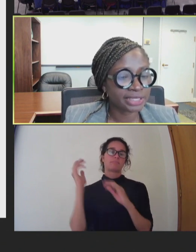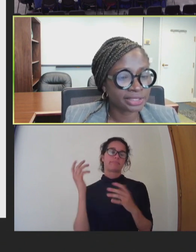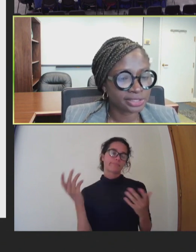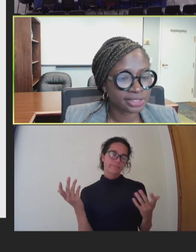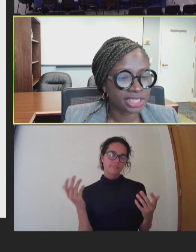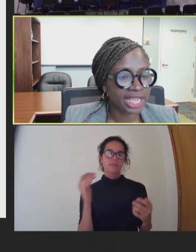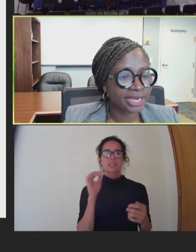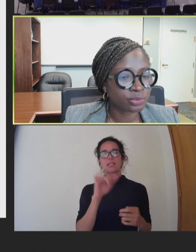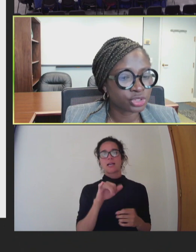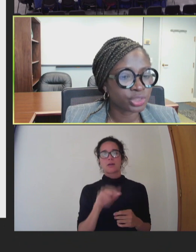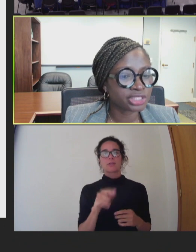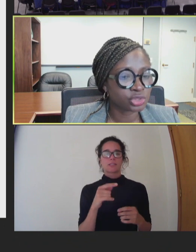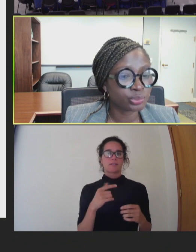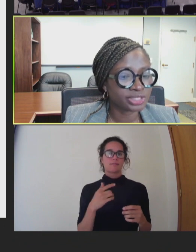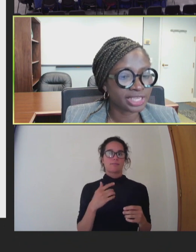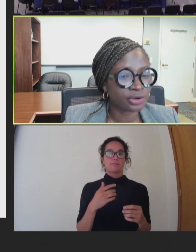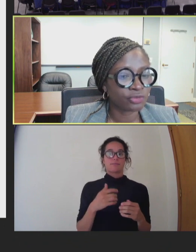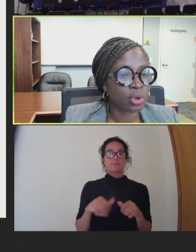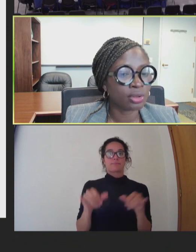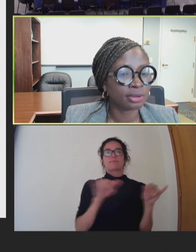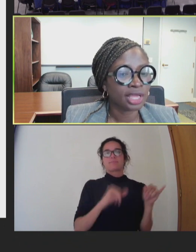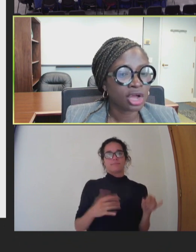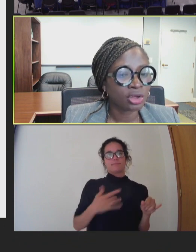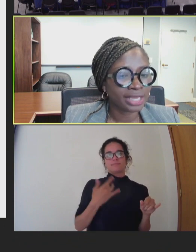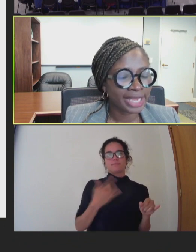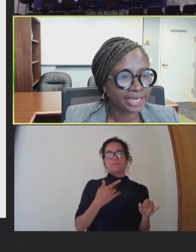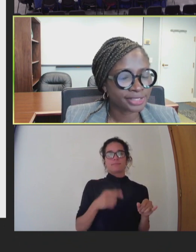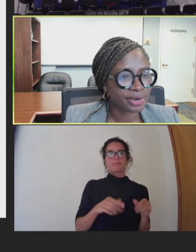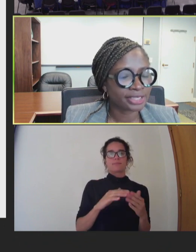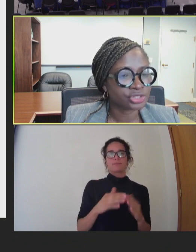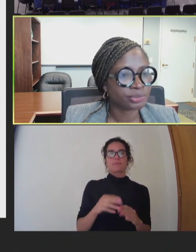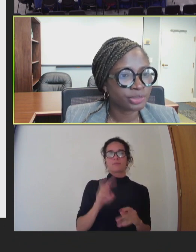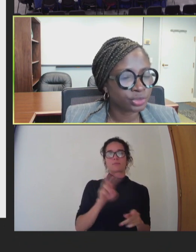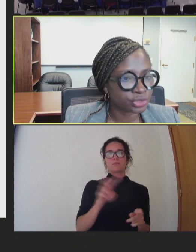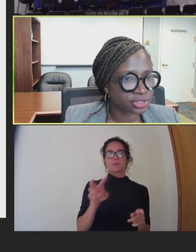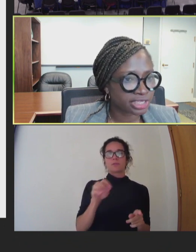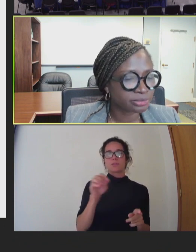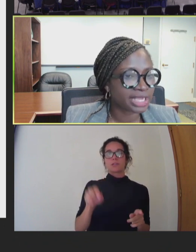in the city. And it was 22 percent of all online interaction. People using terms